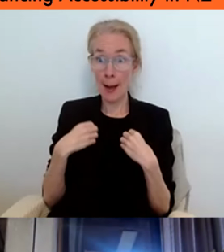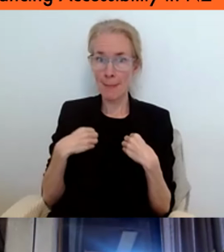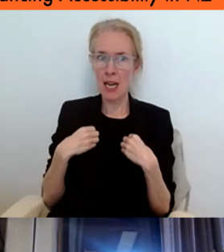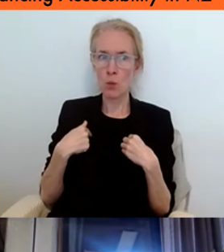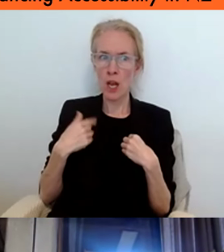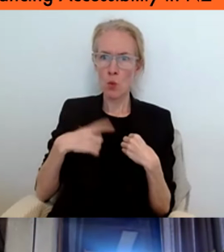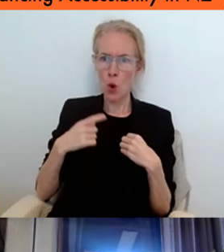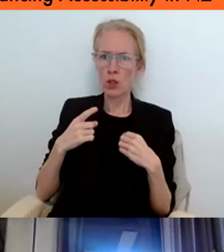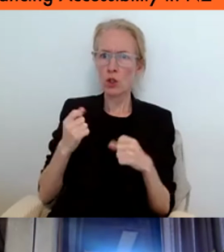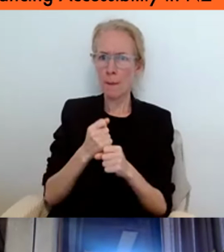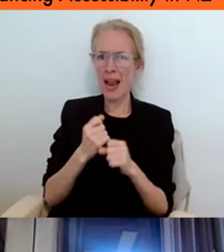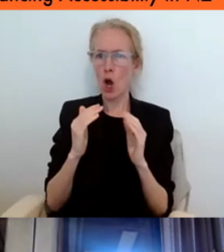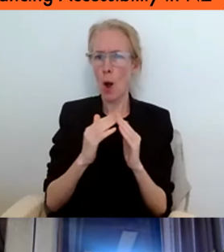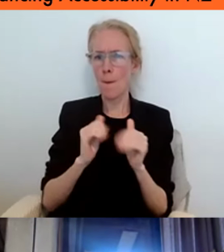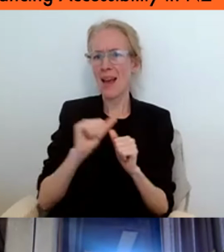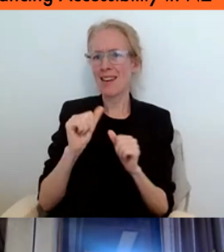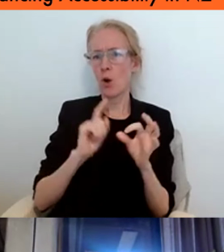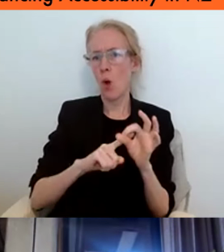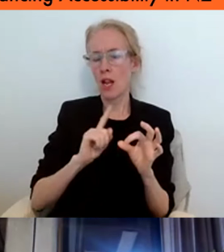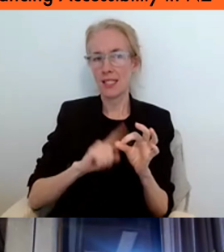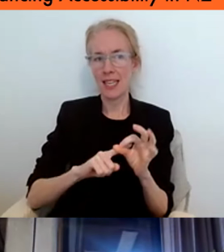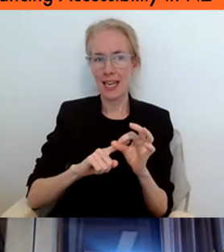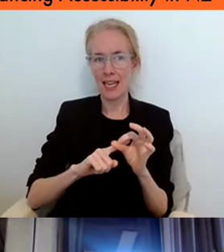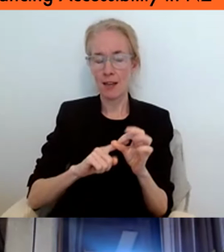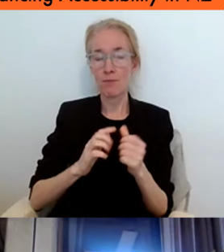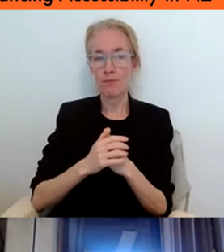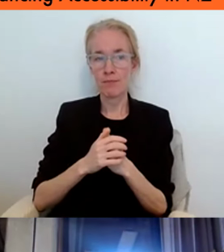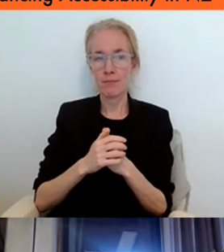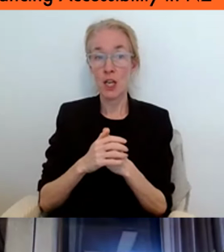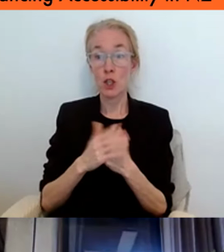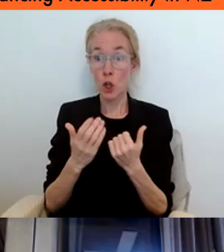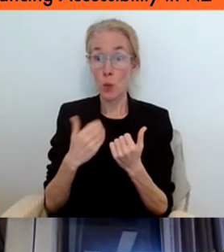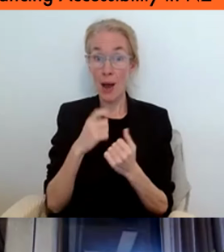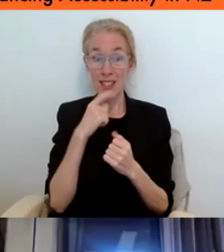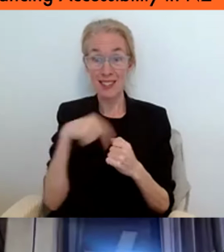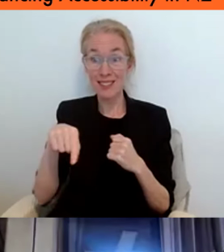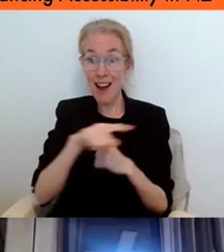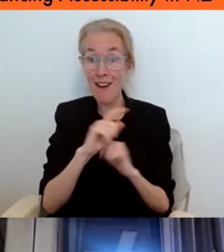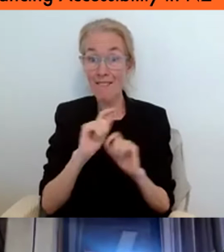homes. And we educated our team, we educated clients, but we never